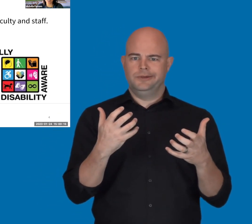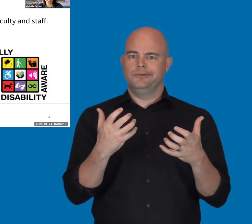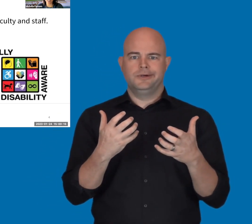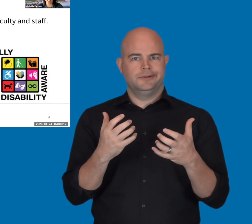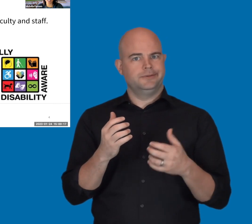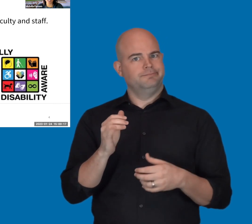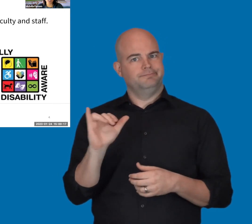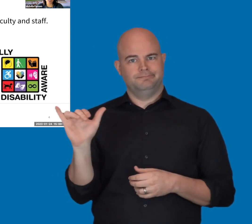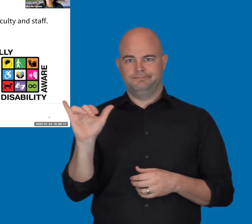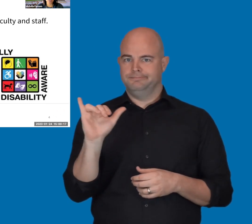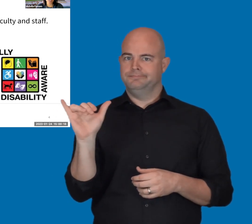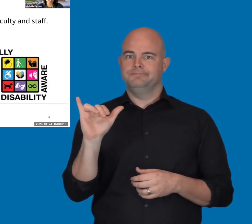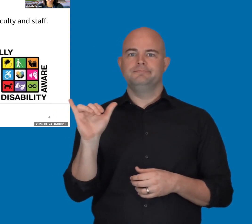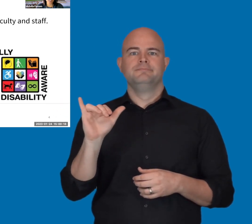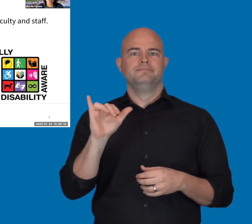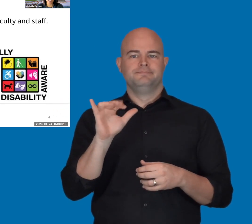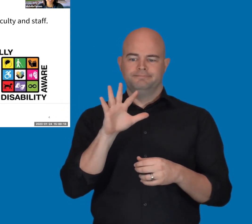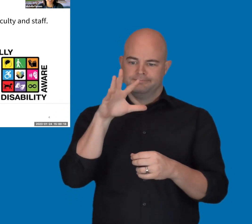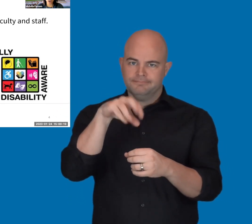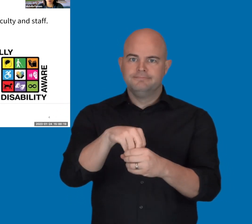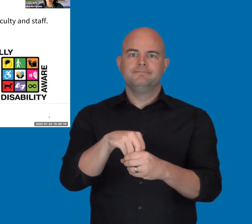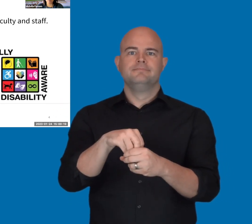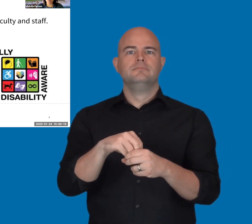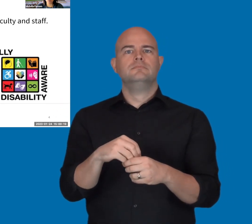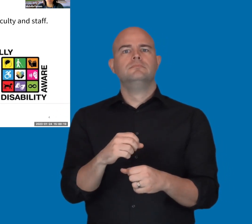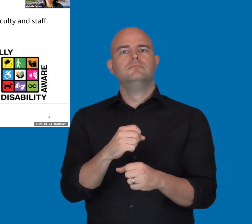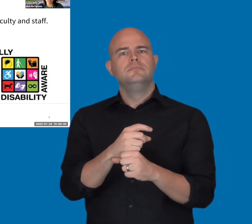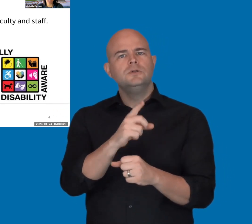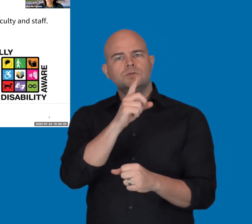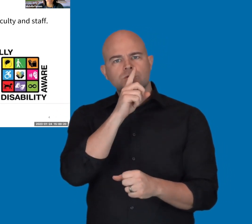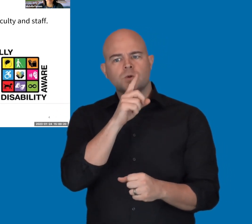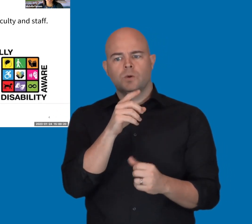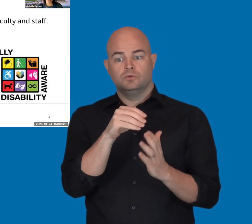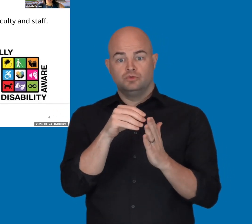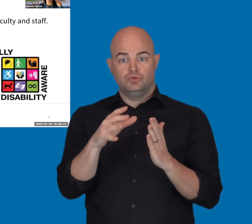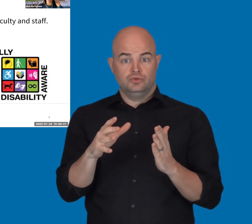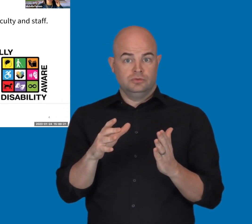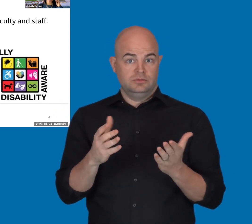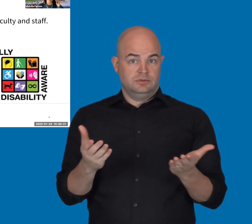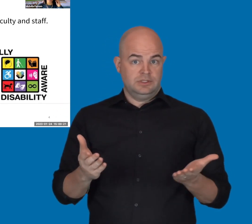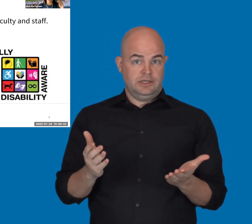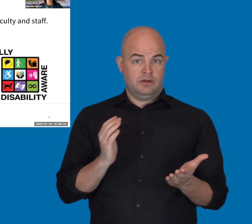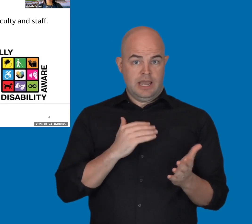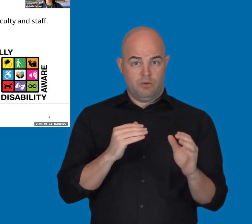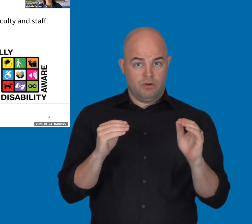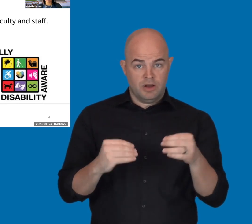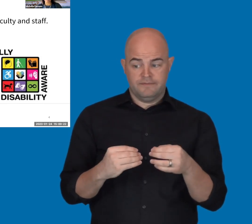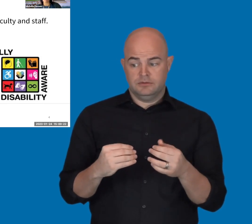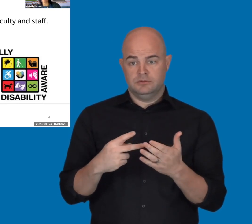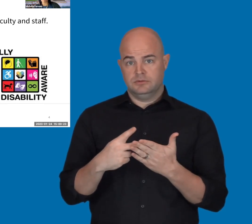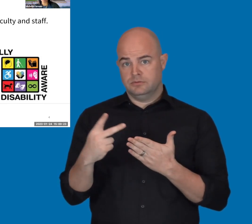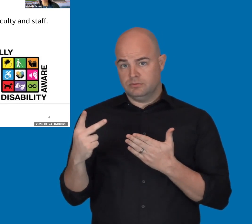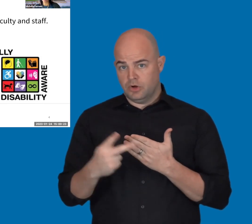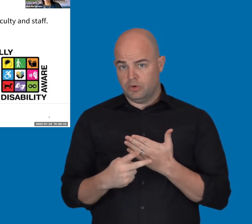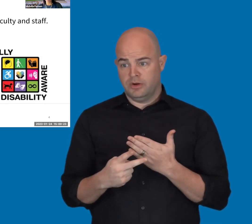We hope they can help you develop or affirm efforts you're making. And obviously we're happy to answer questions during the presentation